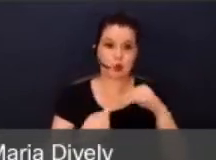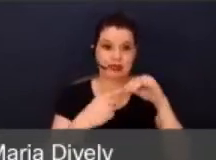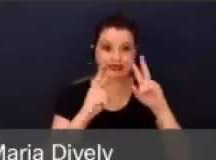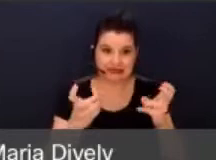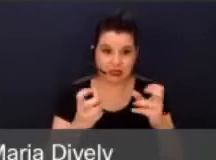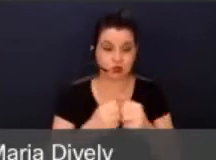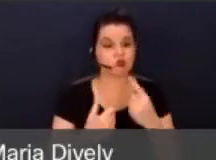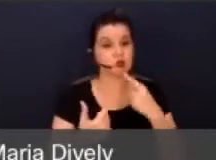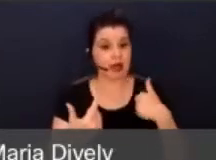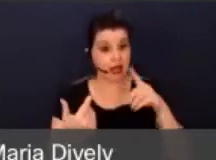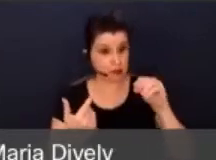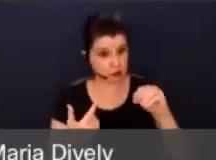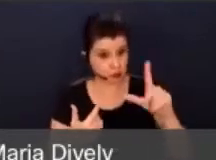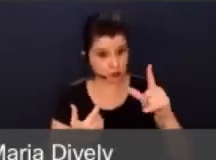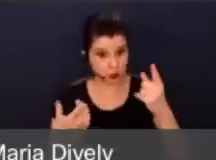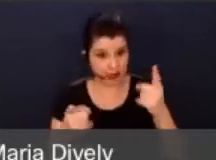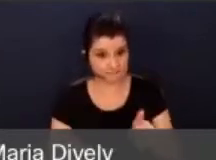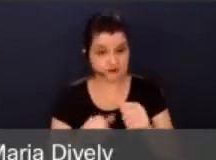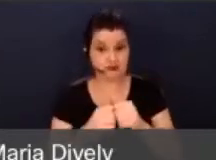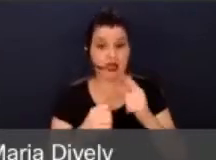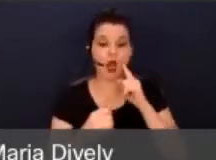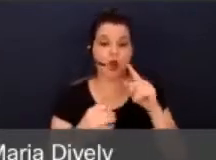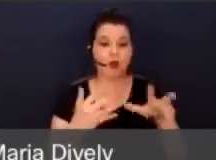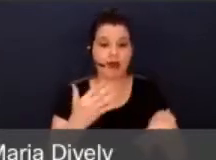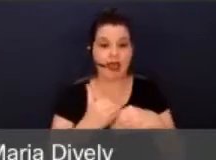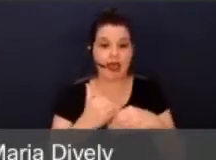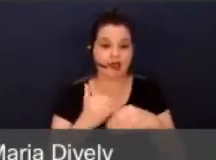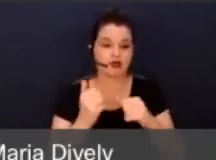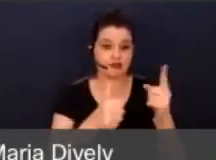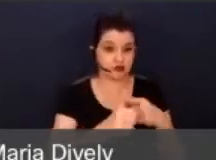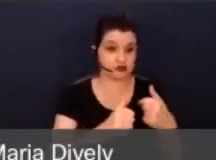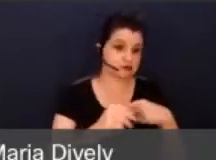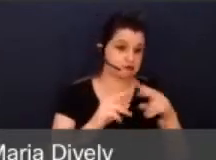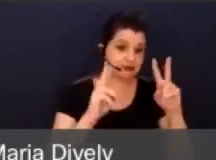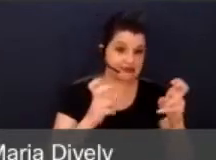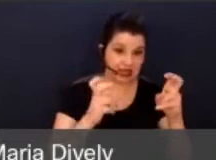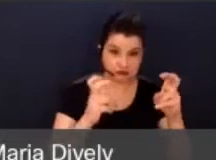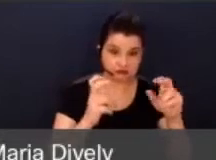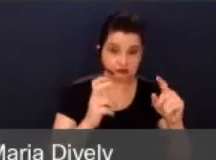So what I do in that case is I'll put on the first one. I'll have slide title one of